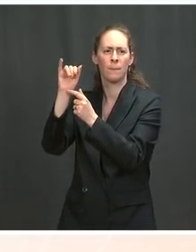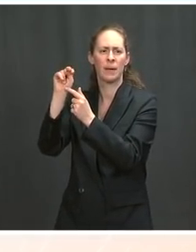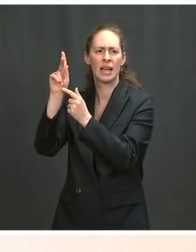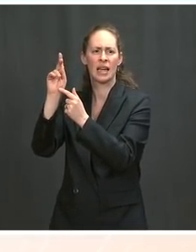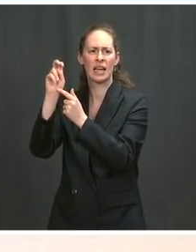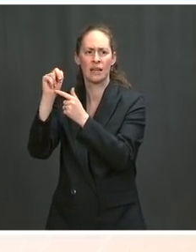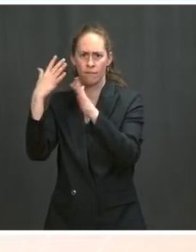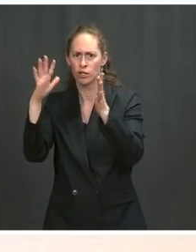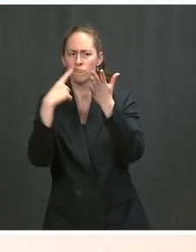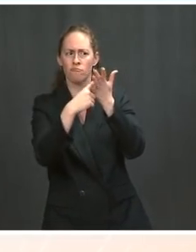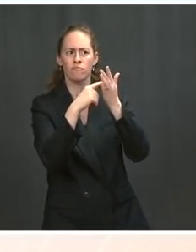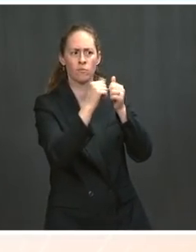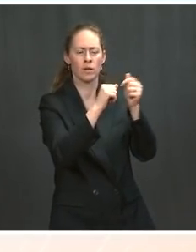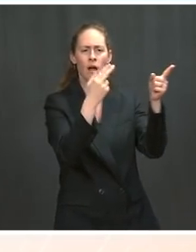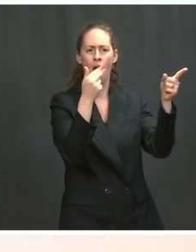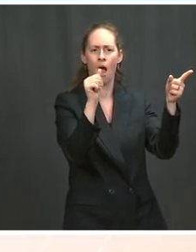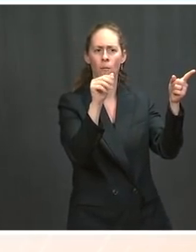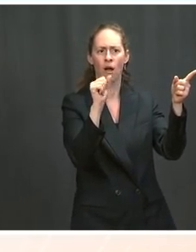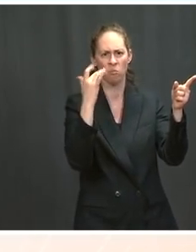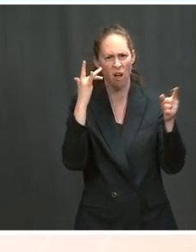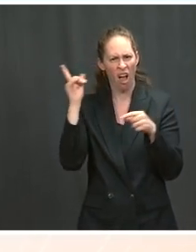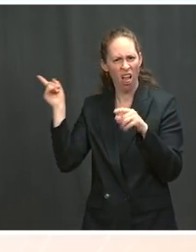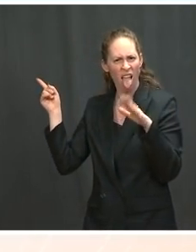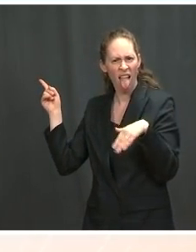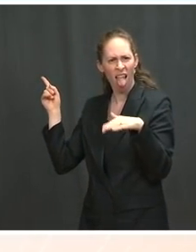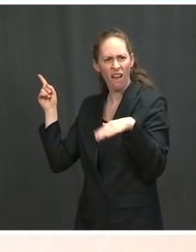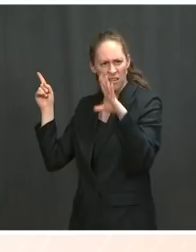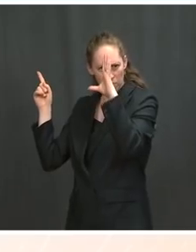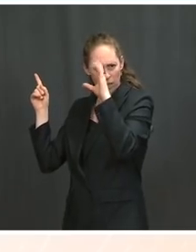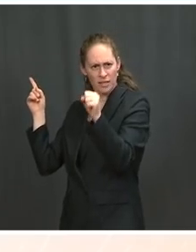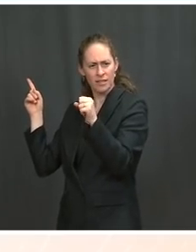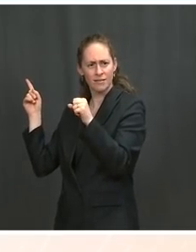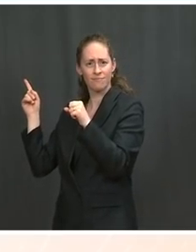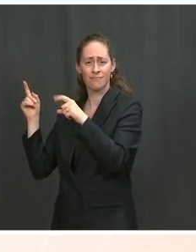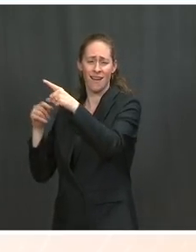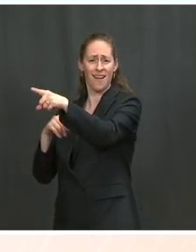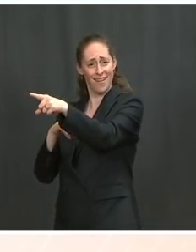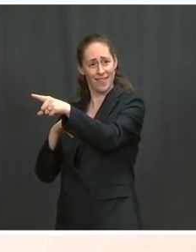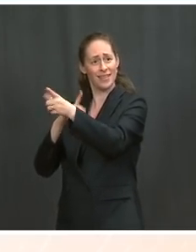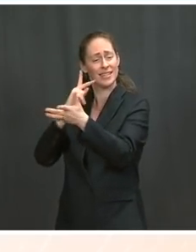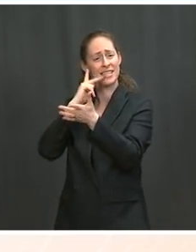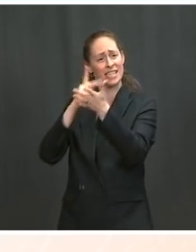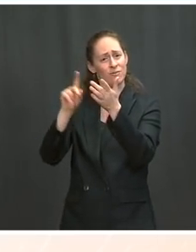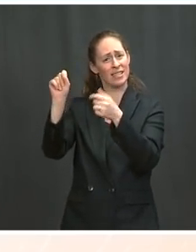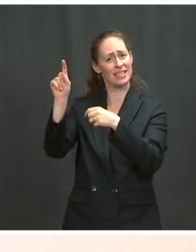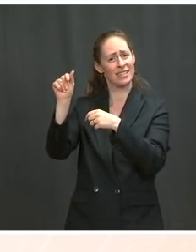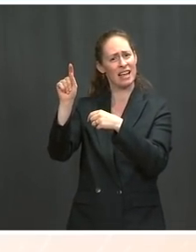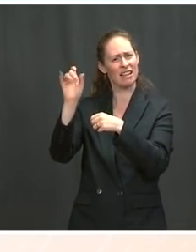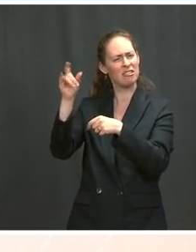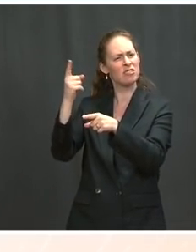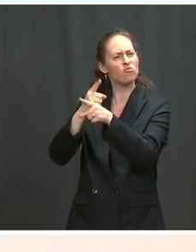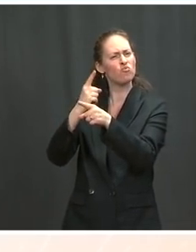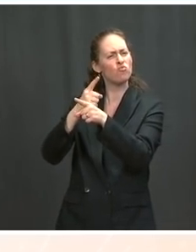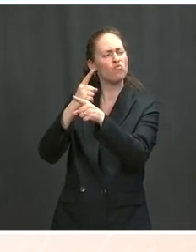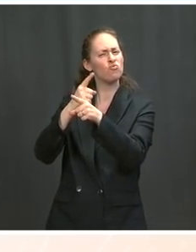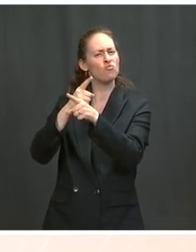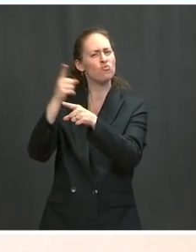Ms. Psaki: Well, I would say that the Secretary of State is an incredibly high-ranking member of the administration -- fourth in line for the presidency, if I'm getting that correct.